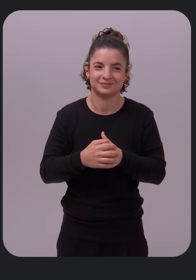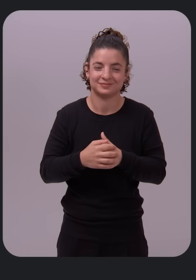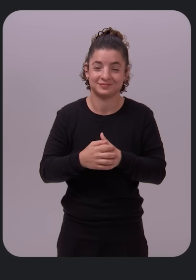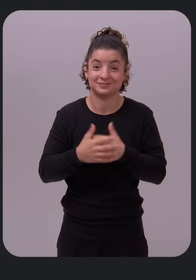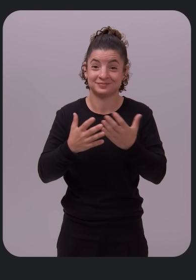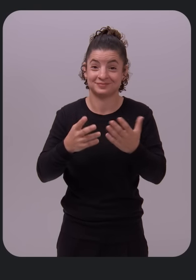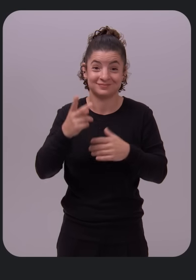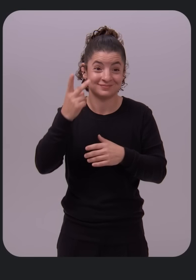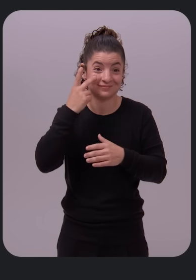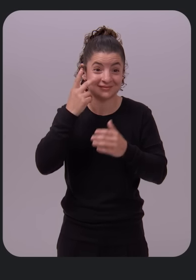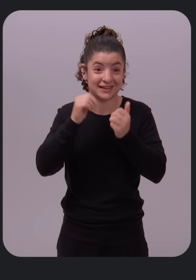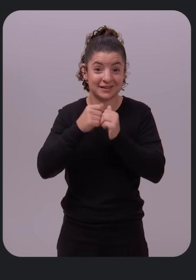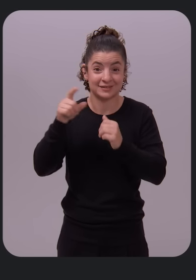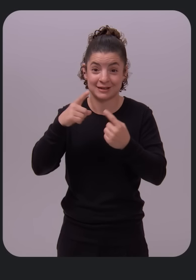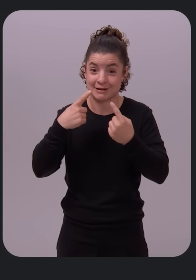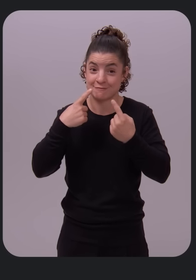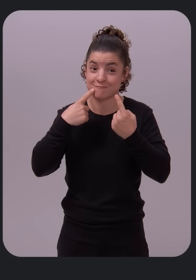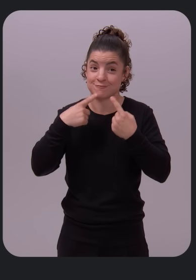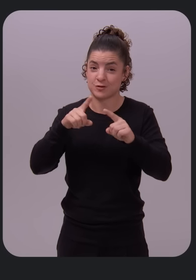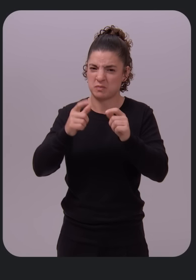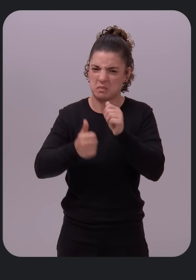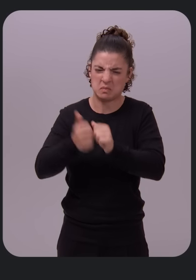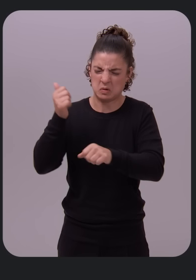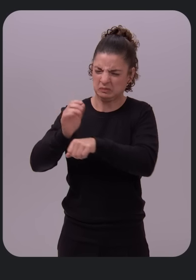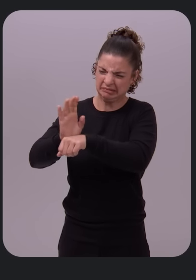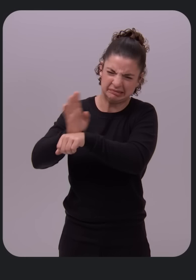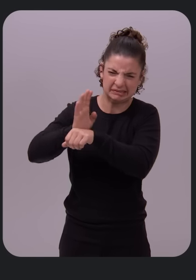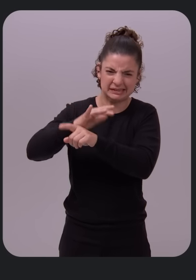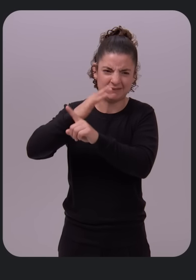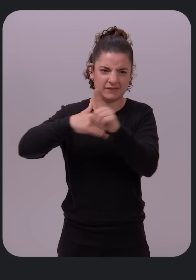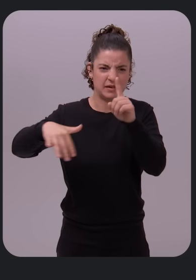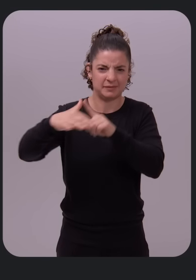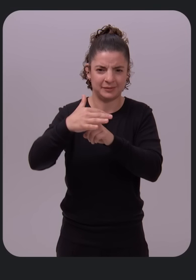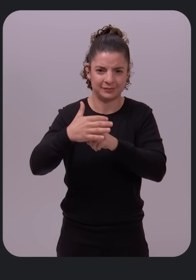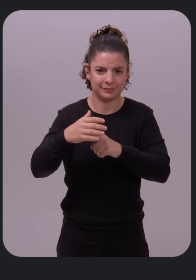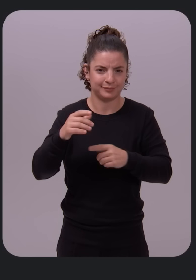Let's see how they work in the most hectic environment possible